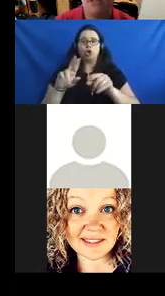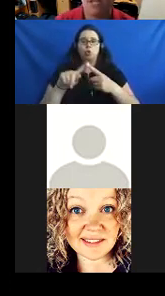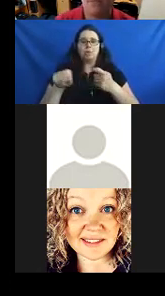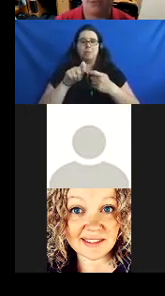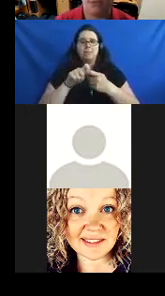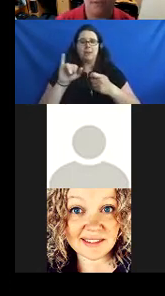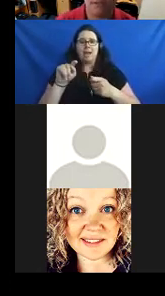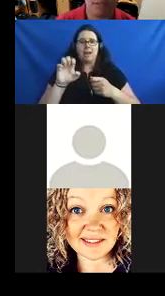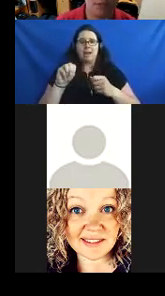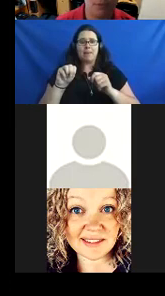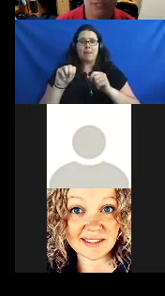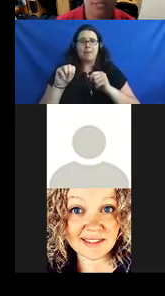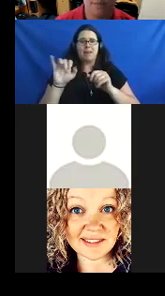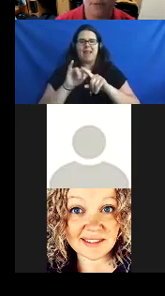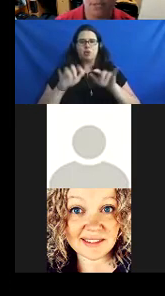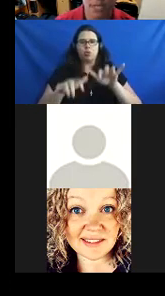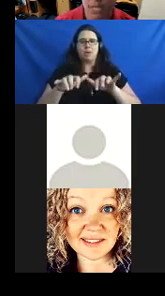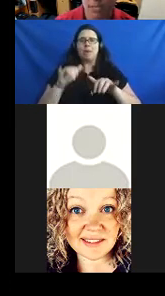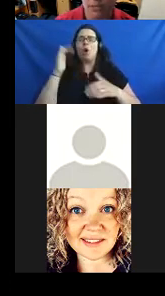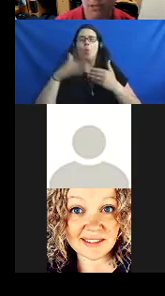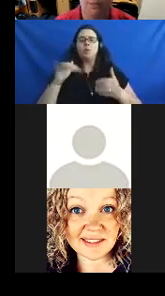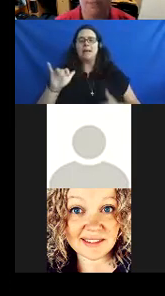IF YOU WERE TO TAKE A MOUSE AND CLICK ON A SPECIFIC